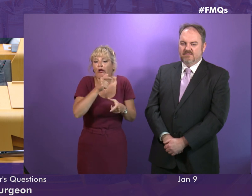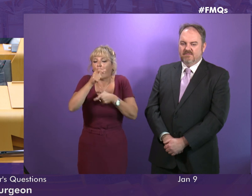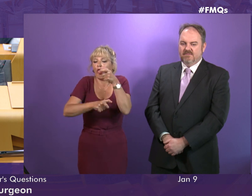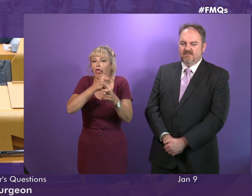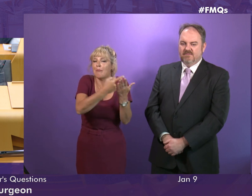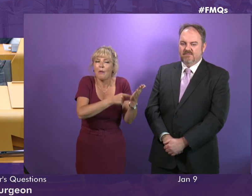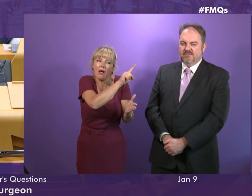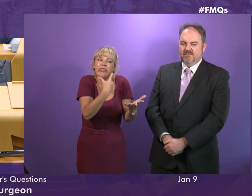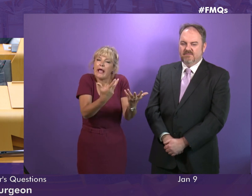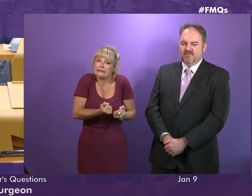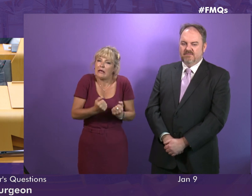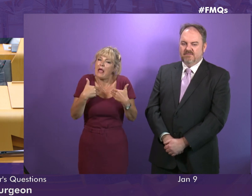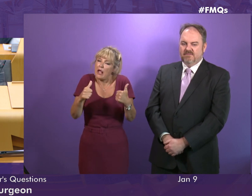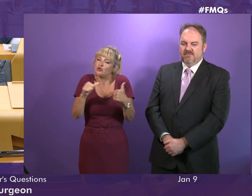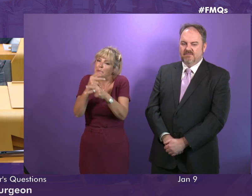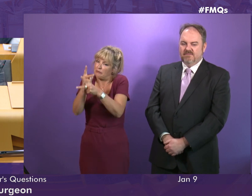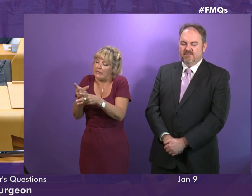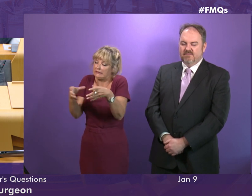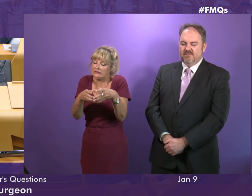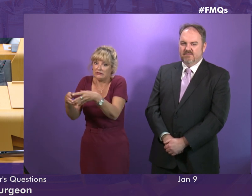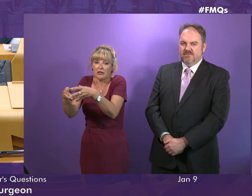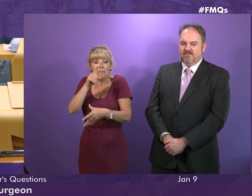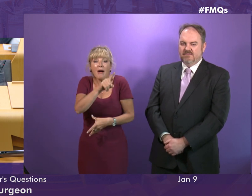that health should be protected, we see that the Scottish Government’s resource budget